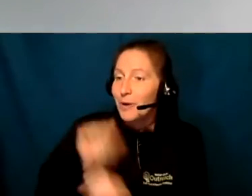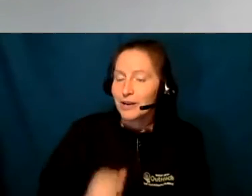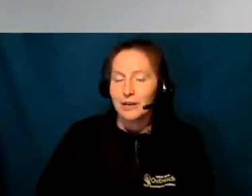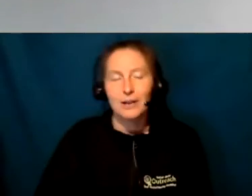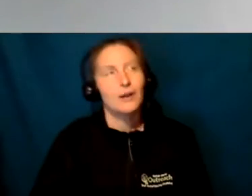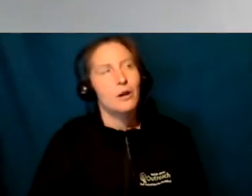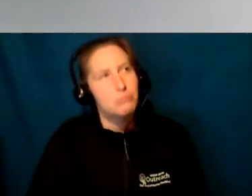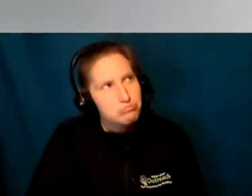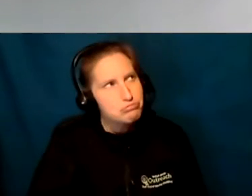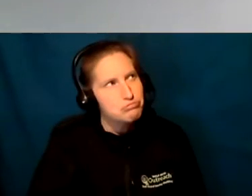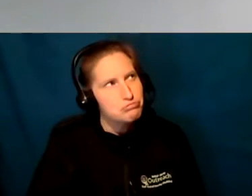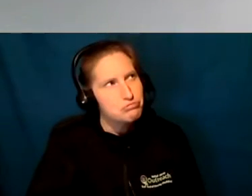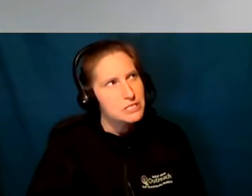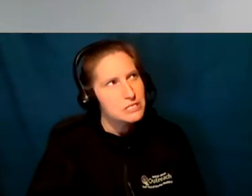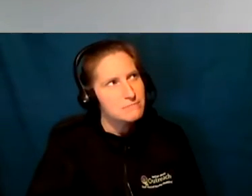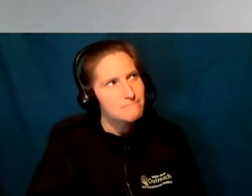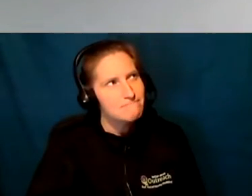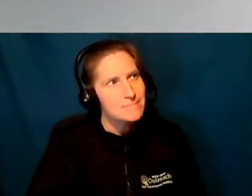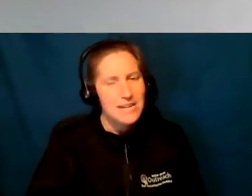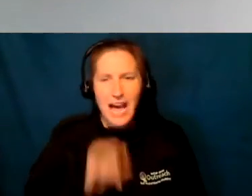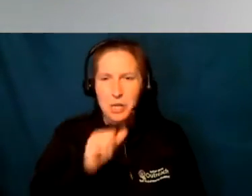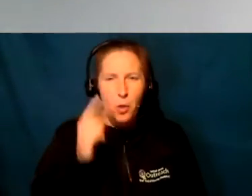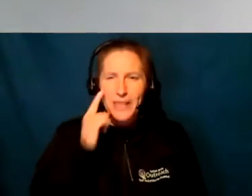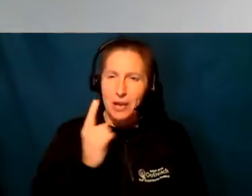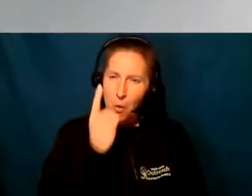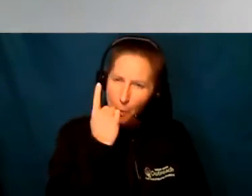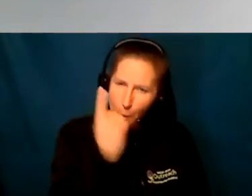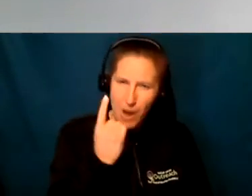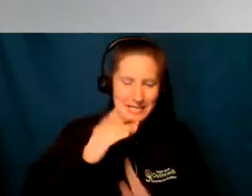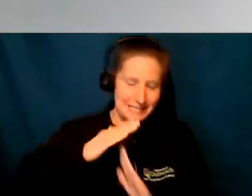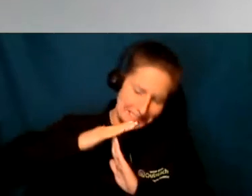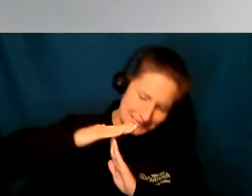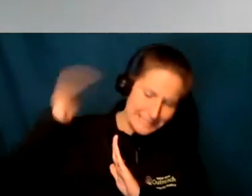Johnna: I don't think there's one best thing that I can